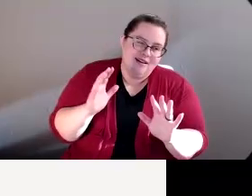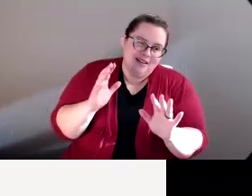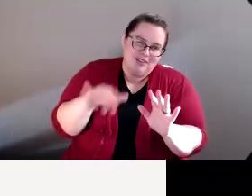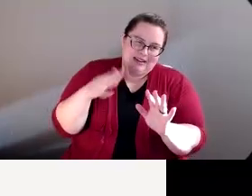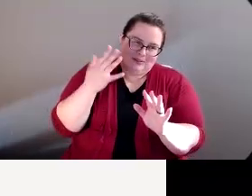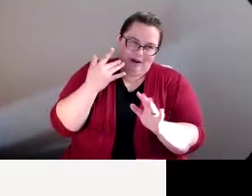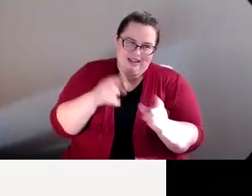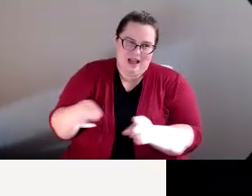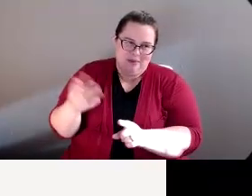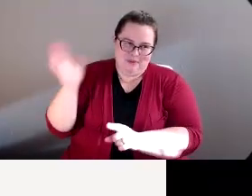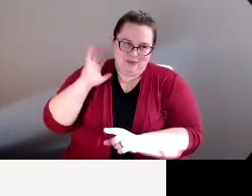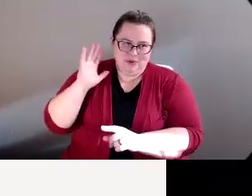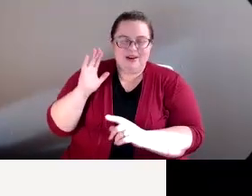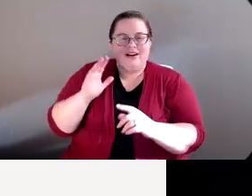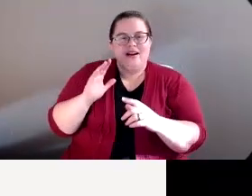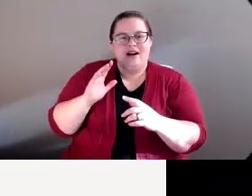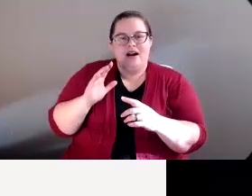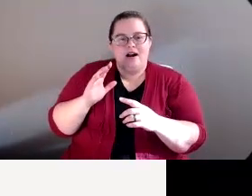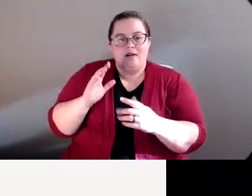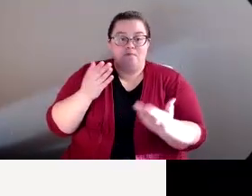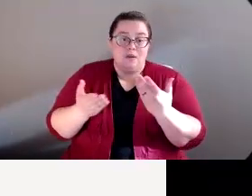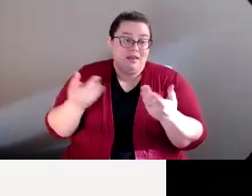And it may have occurred to us as you logged into Canvas,